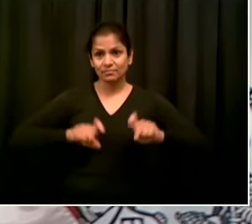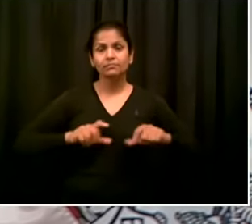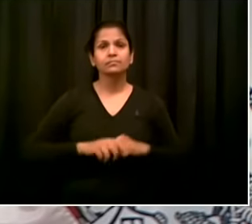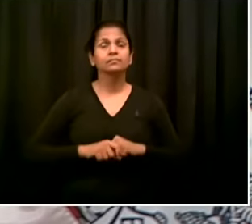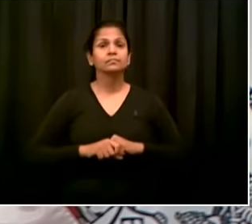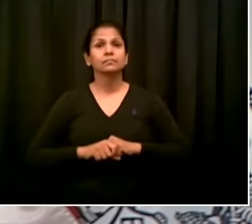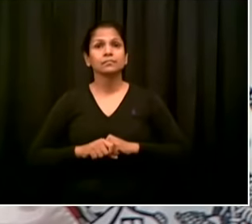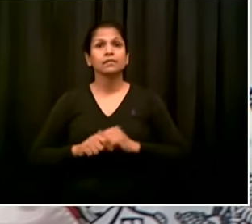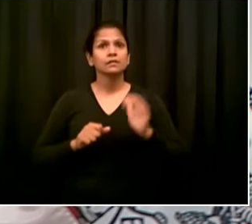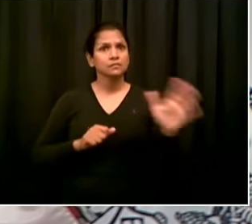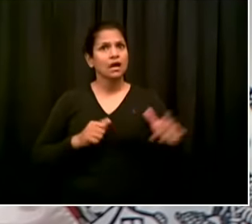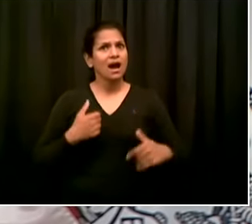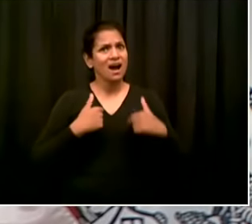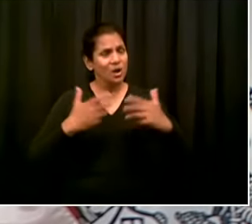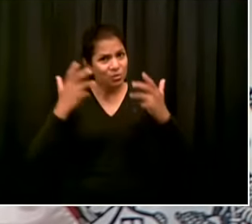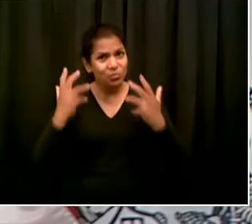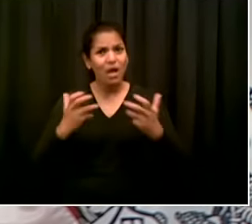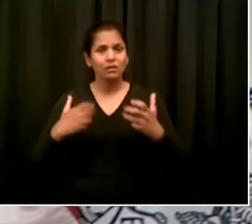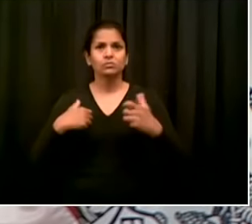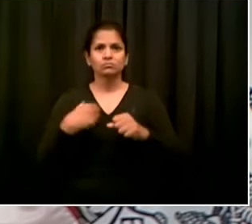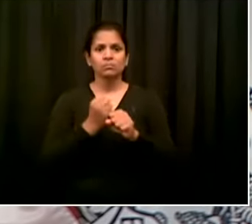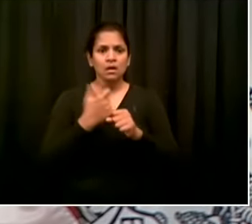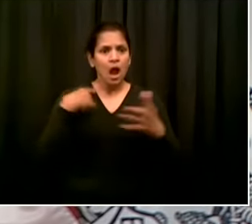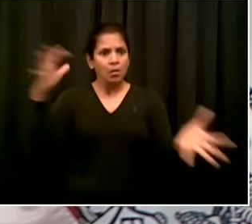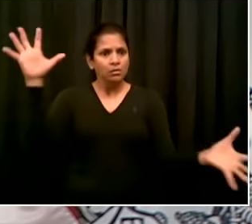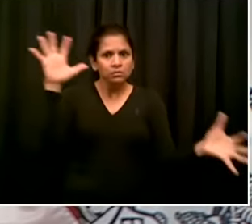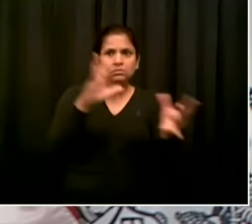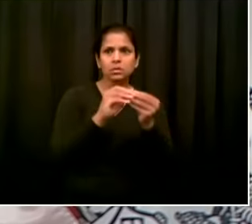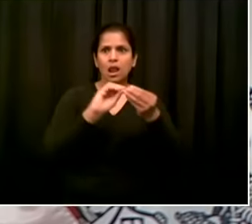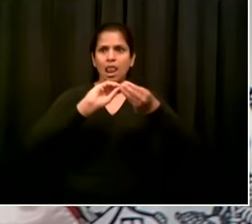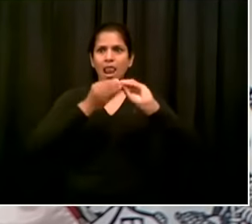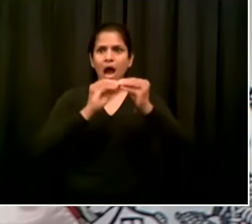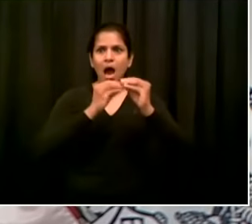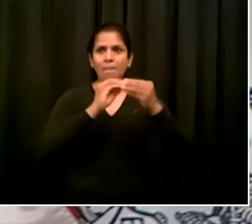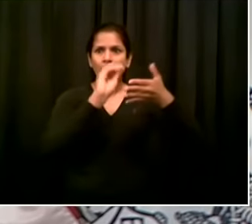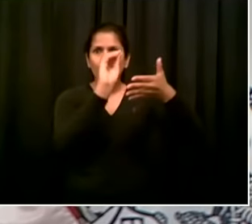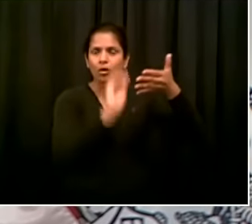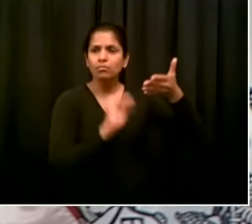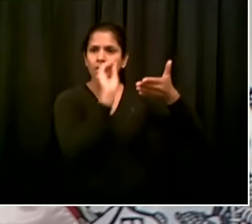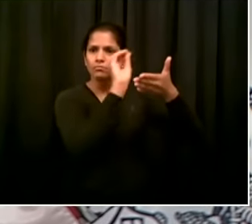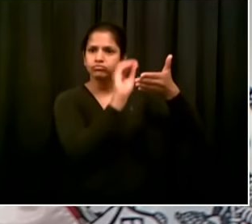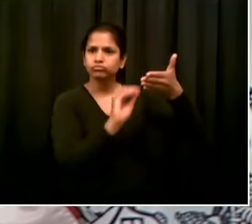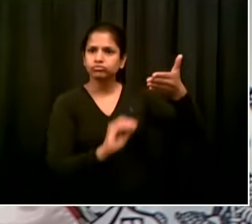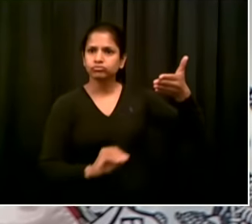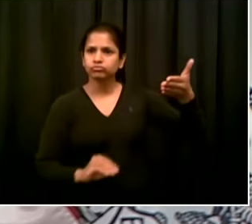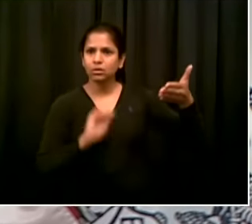GO AHEAD. NEXT IS RIH C